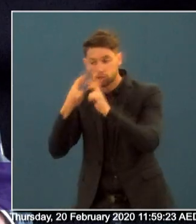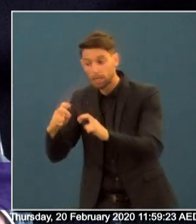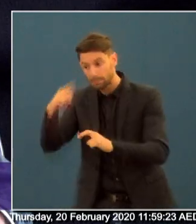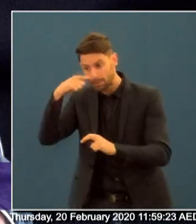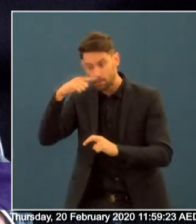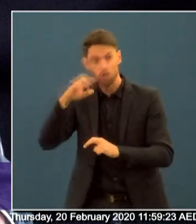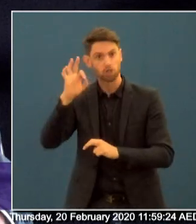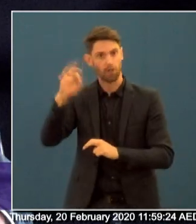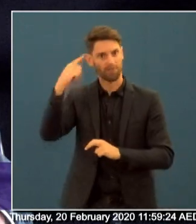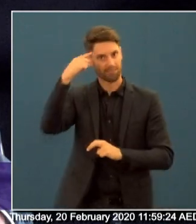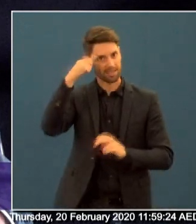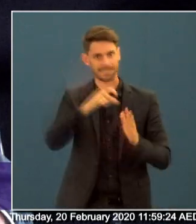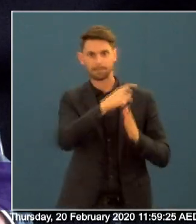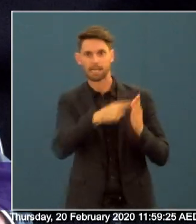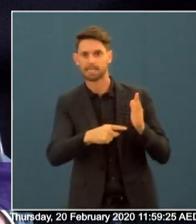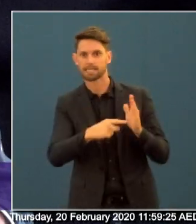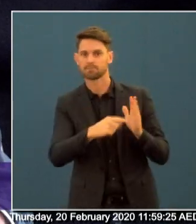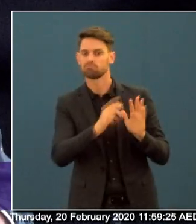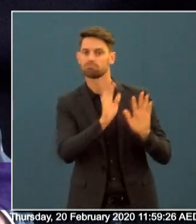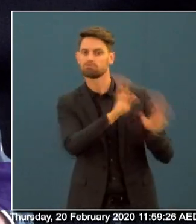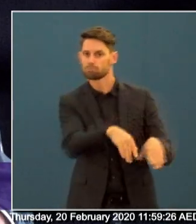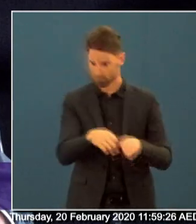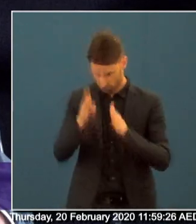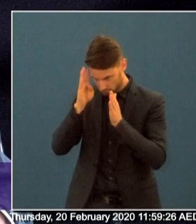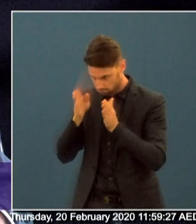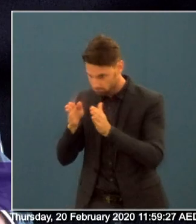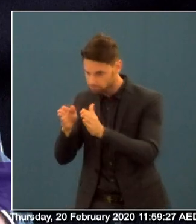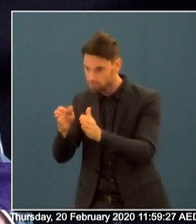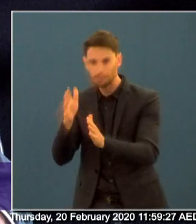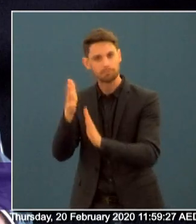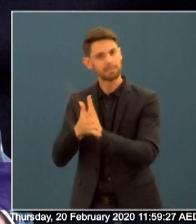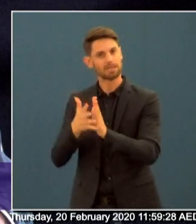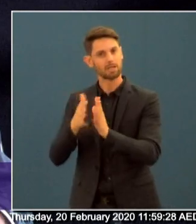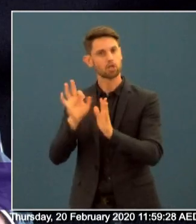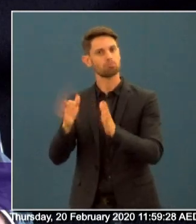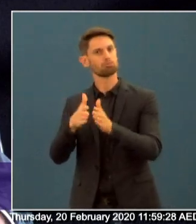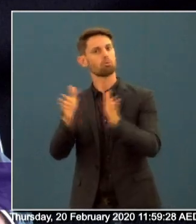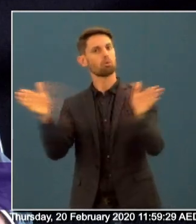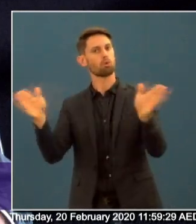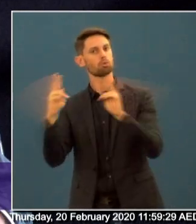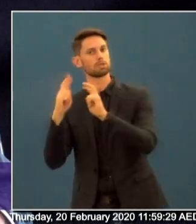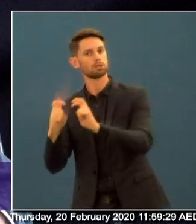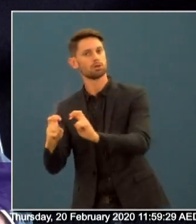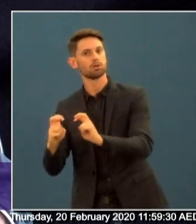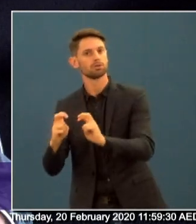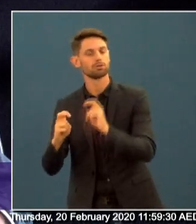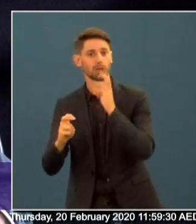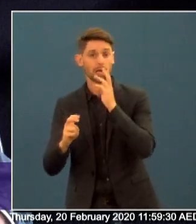then you won't attract researchers or attract funding to understand the health needs. It's not to say there's no research.